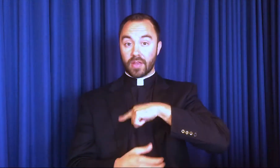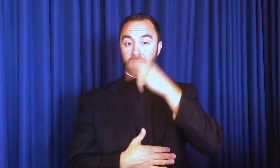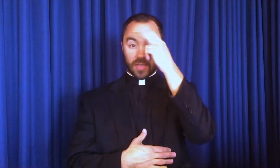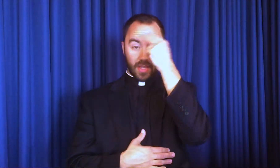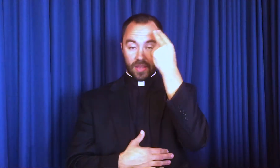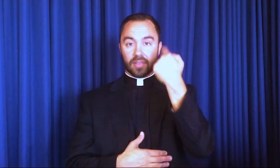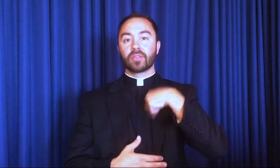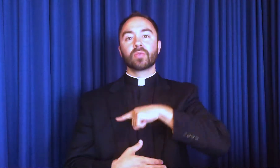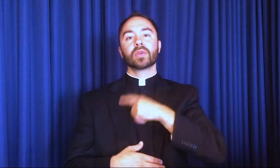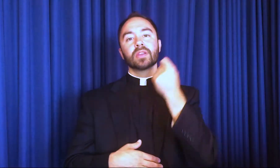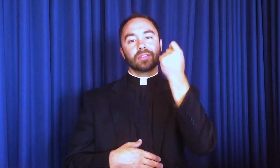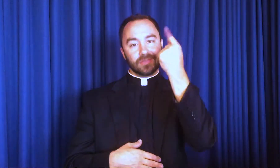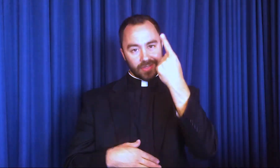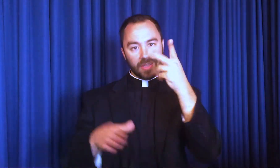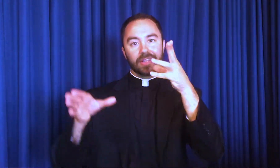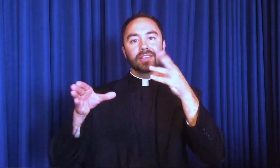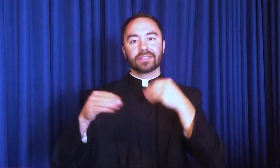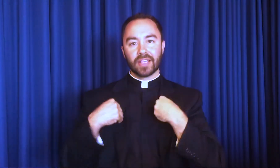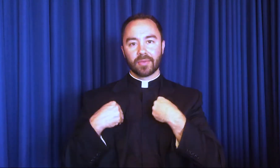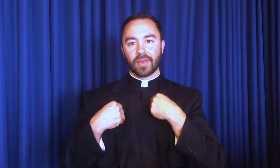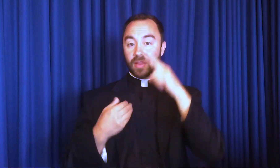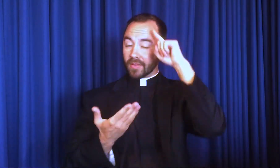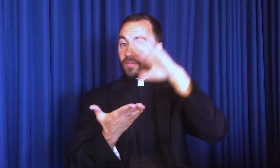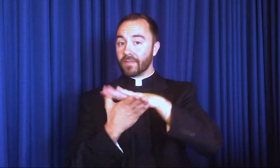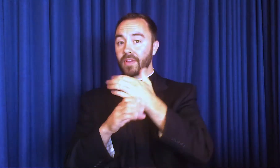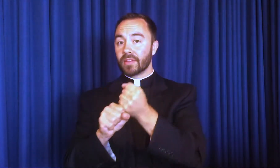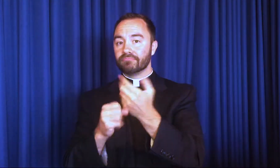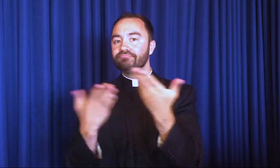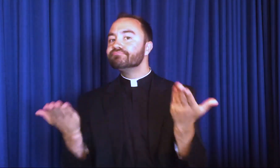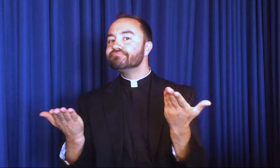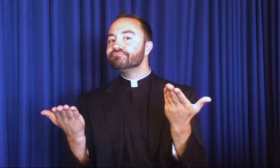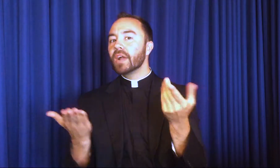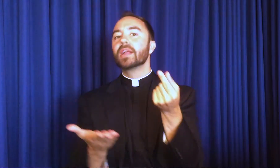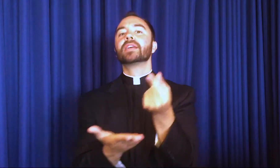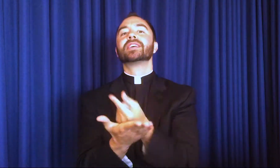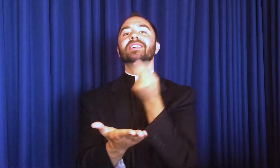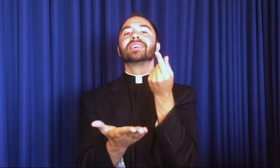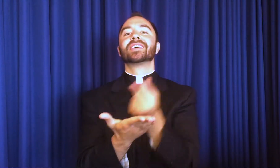Baptism and faith. So for us we accept